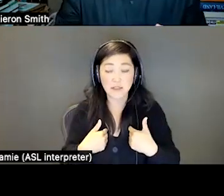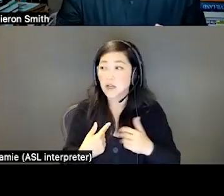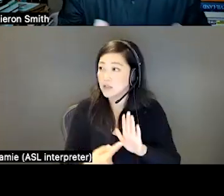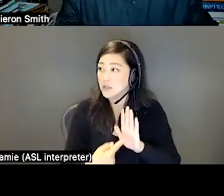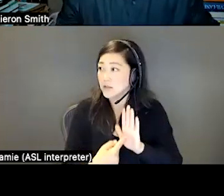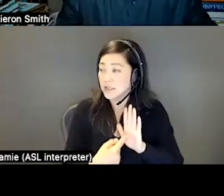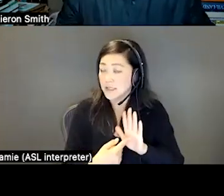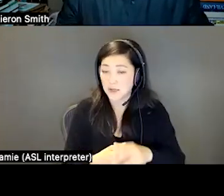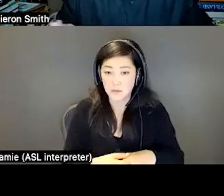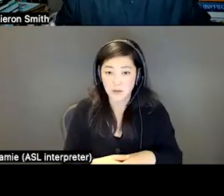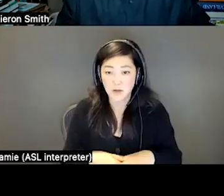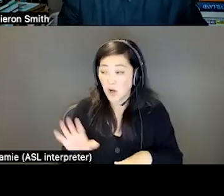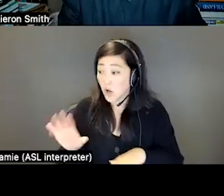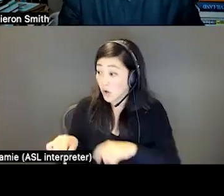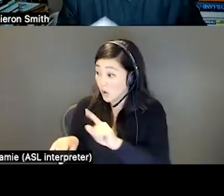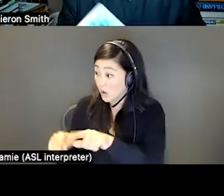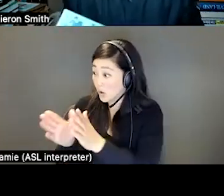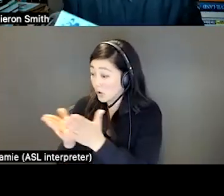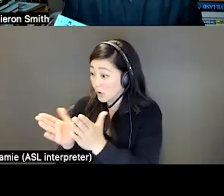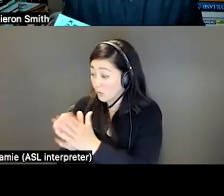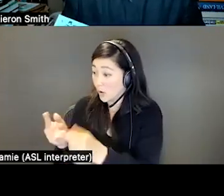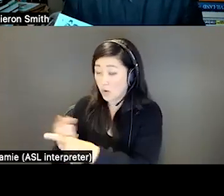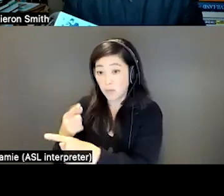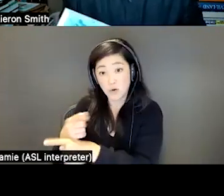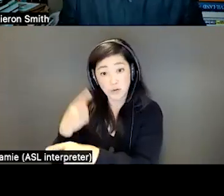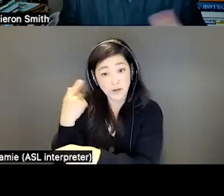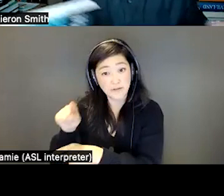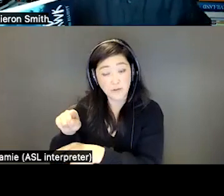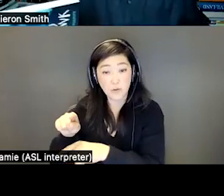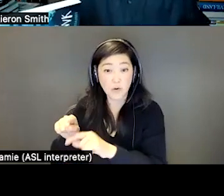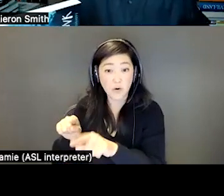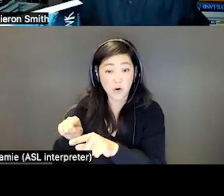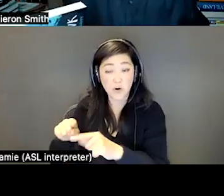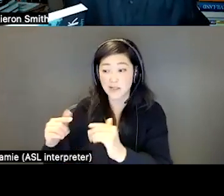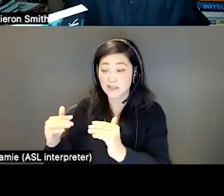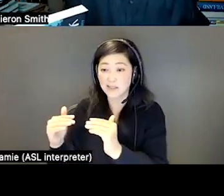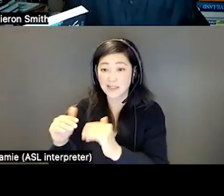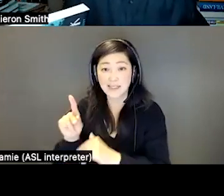oh, this book is appropriate for key stage four because key stage four means nothing